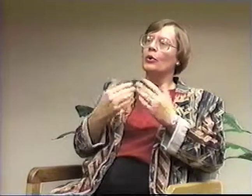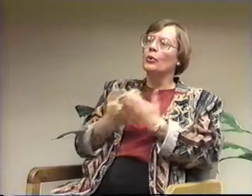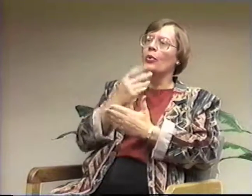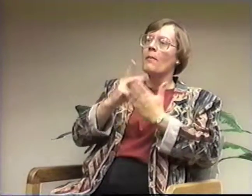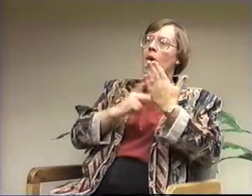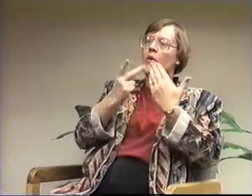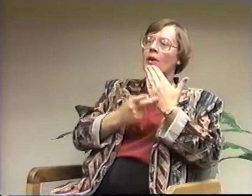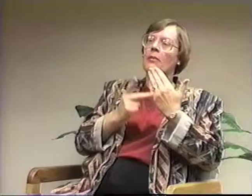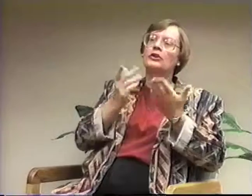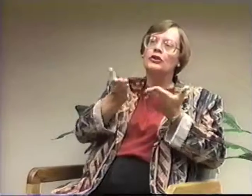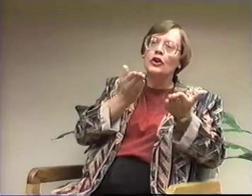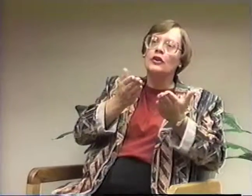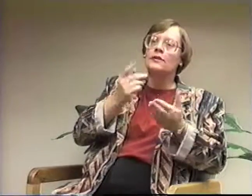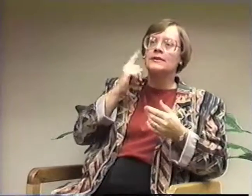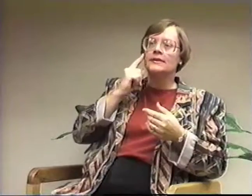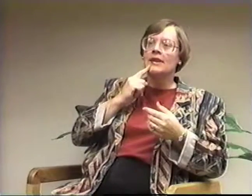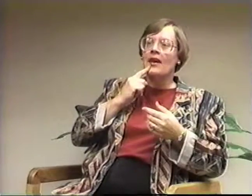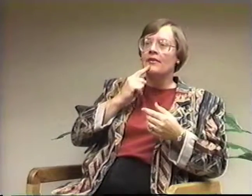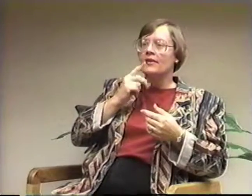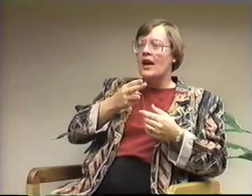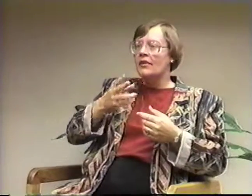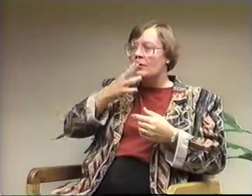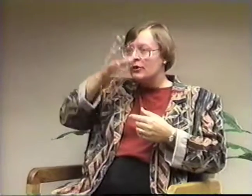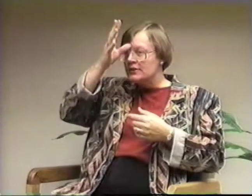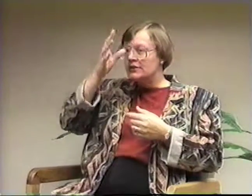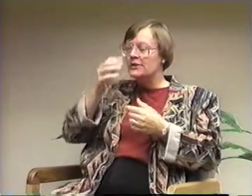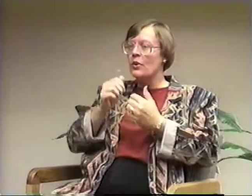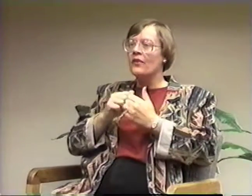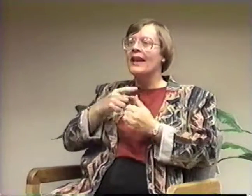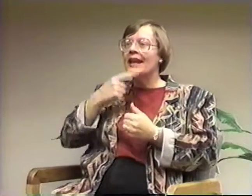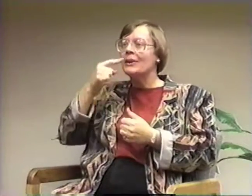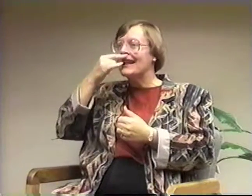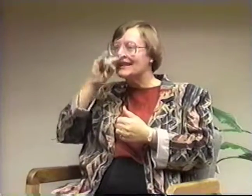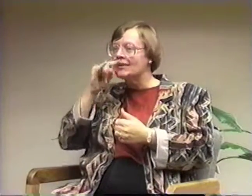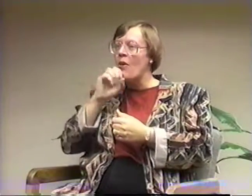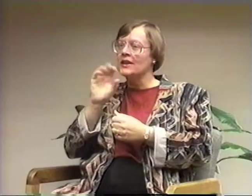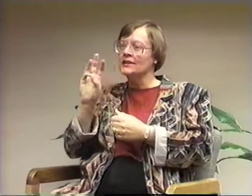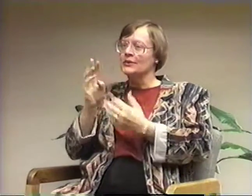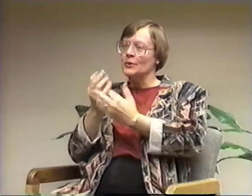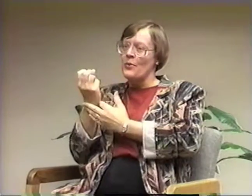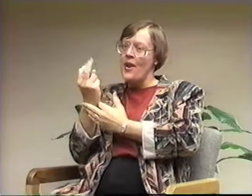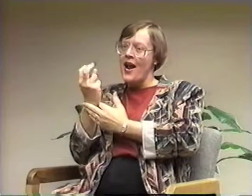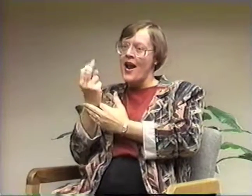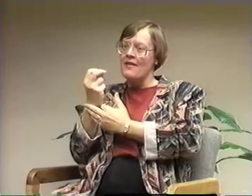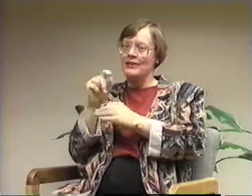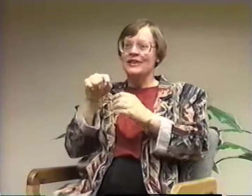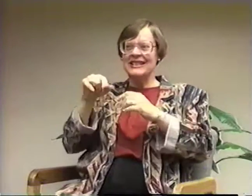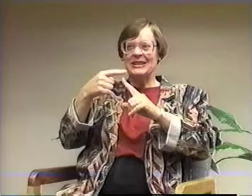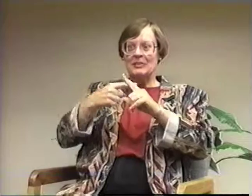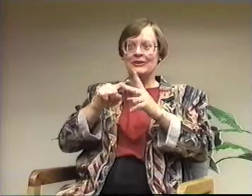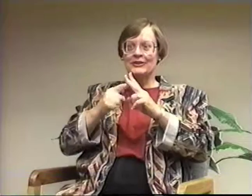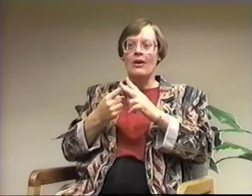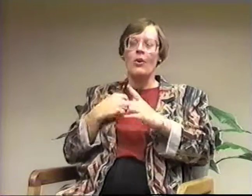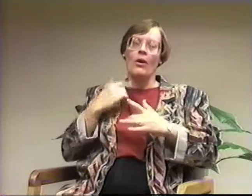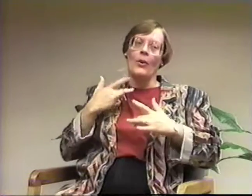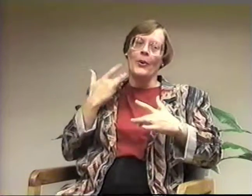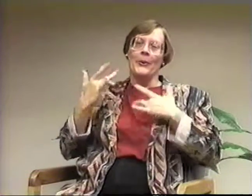This month we'll start a new program serving Deaf and hard of hearing parents with hearing kids ages 6-12.